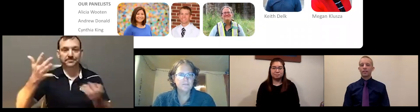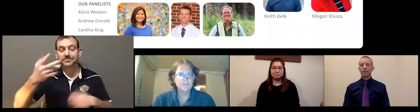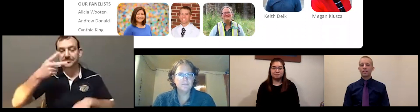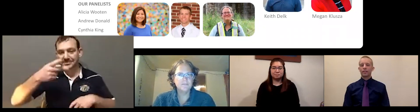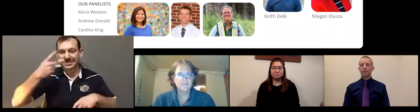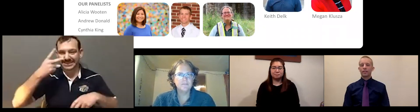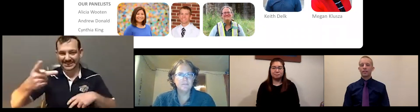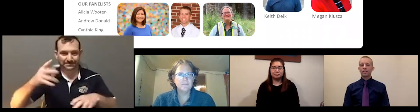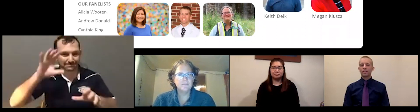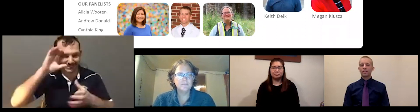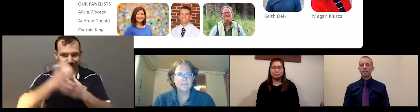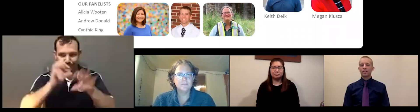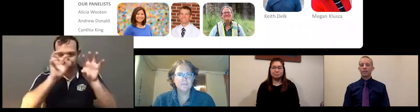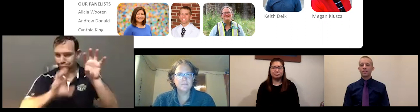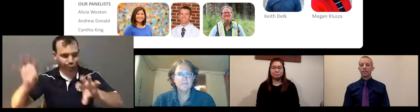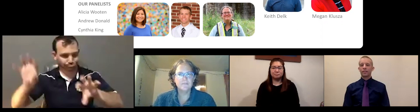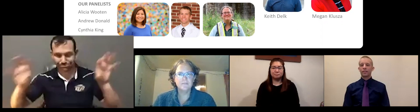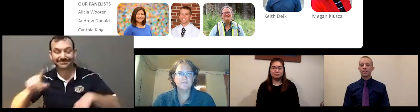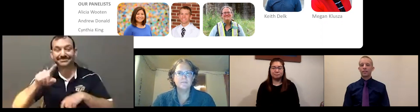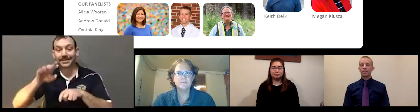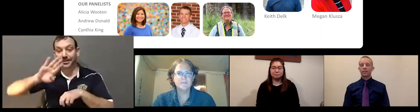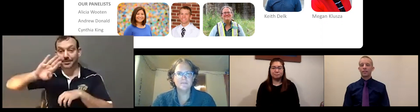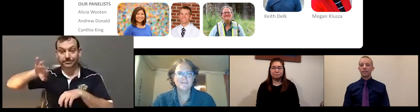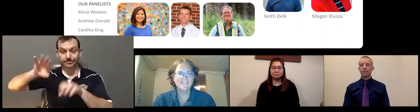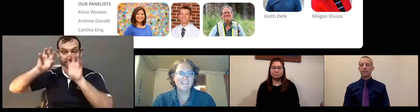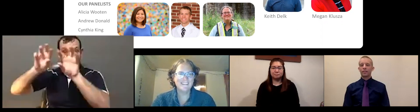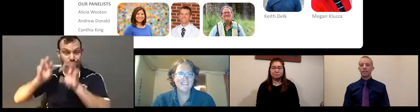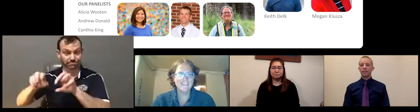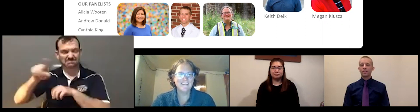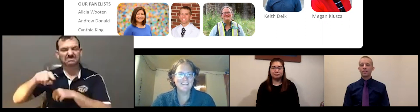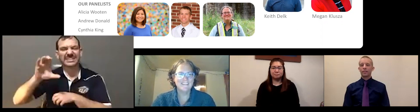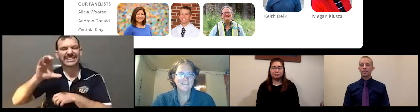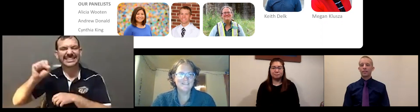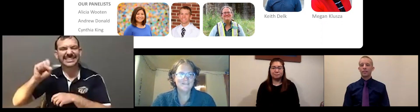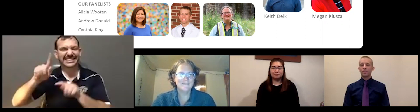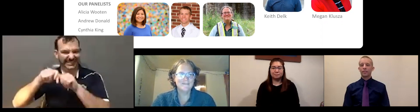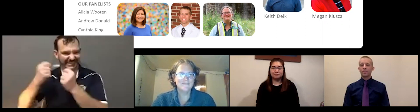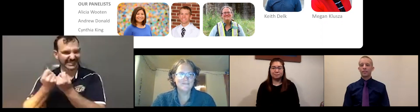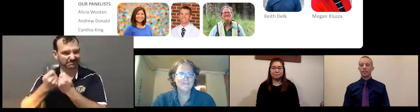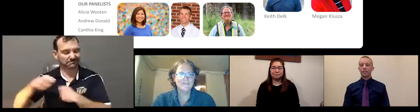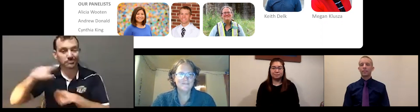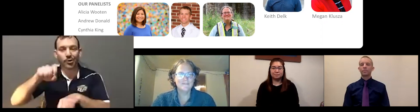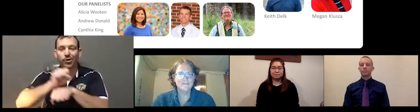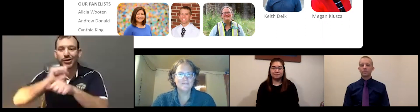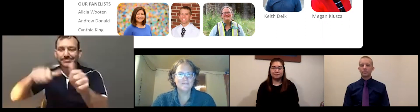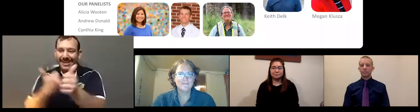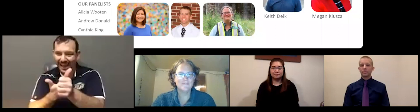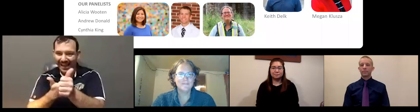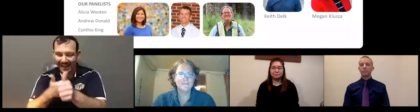To speak to the panel today, you'll see the pictures on the slide, to the right, is the CSD support team.